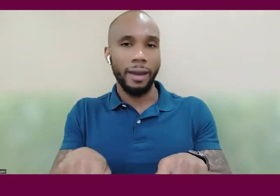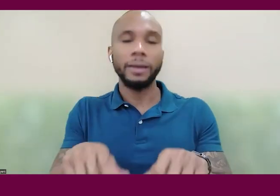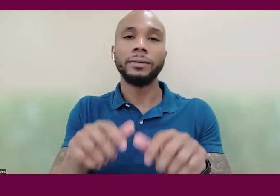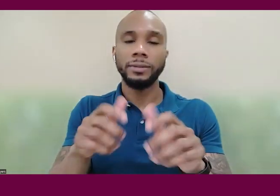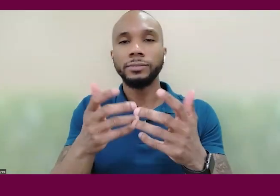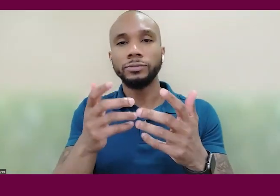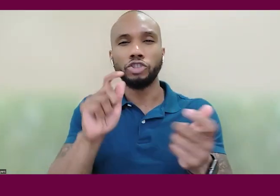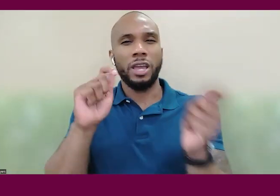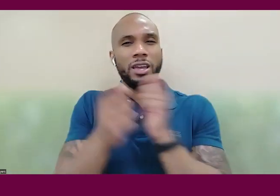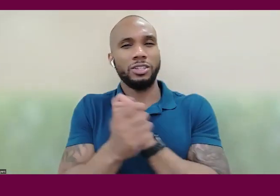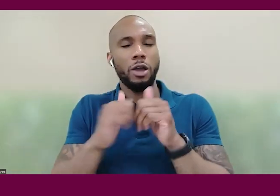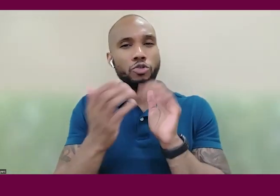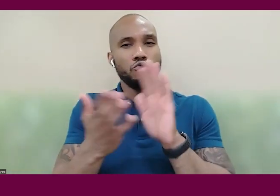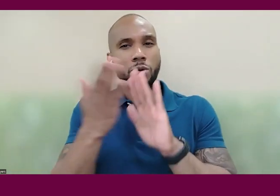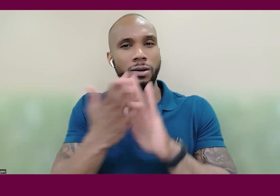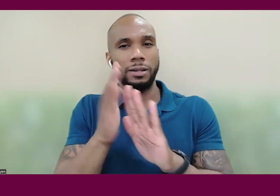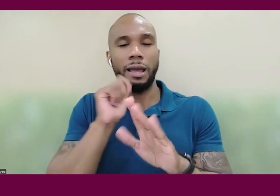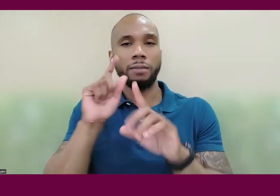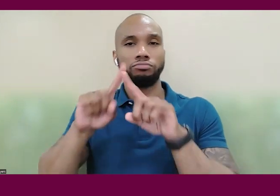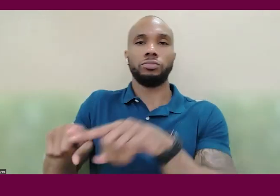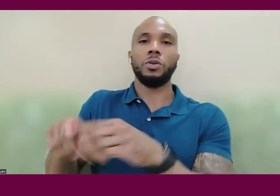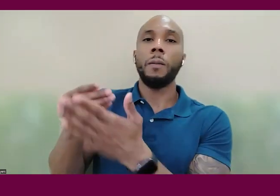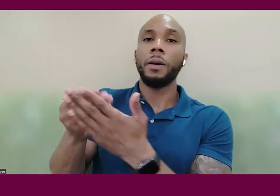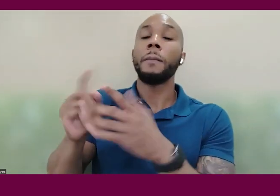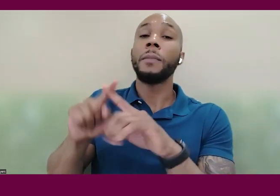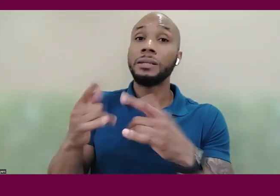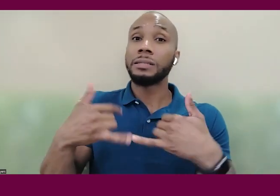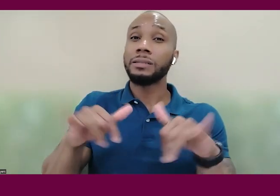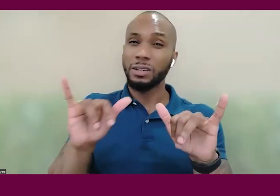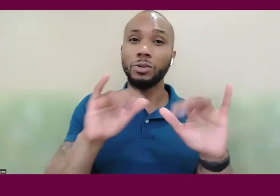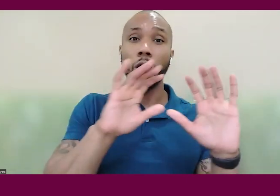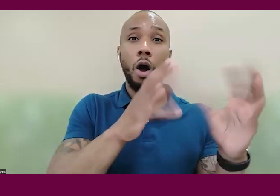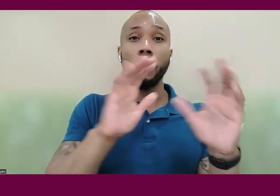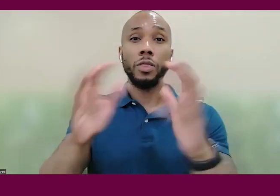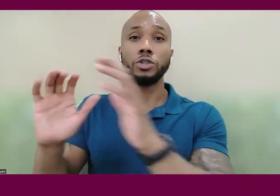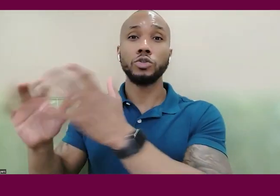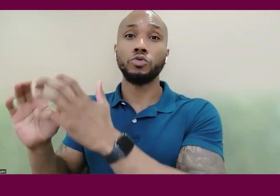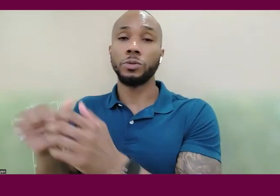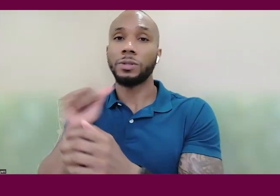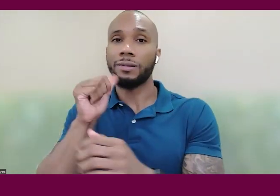So there are still in existence all of these groups that didn't have money, didn't get